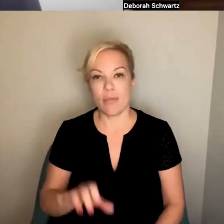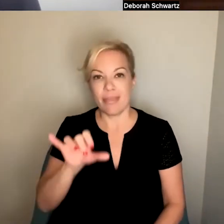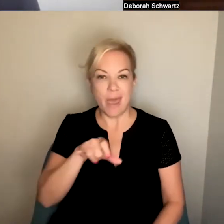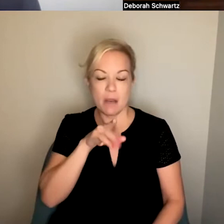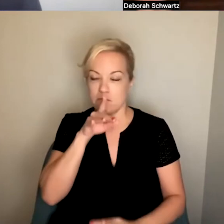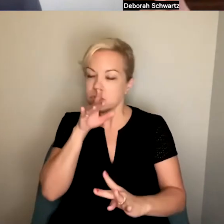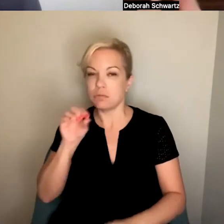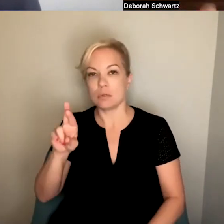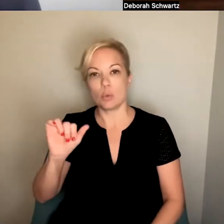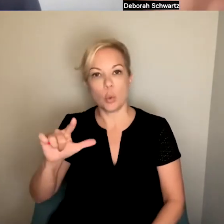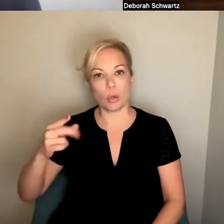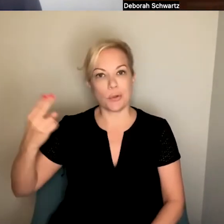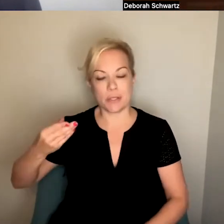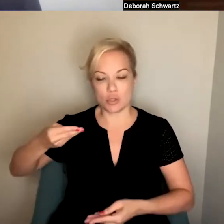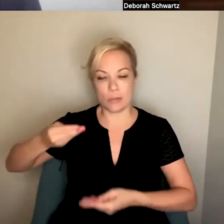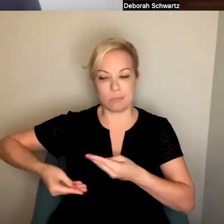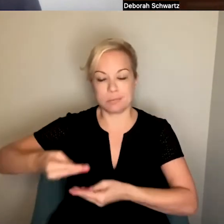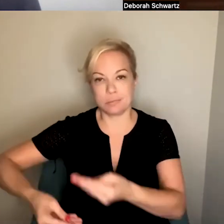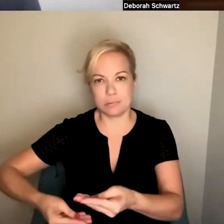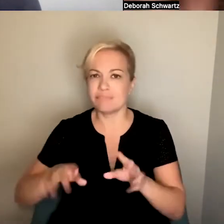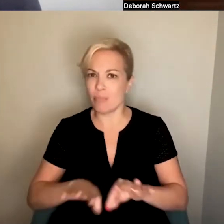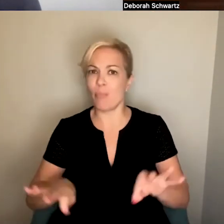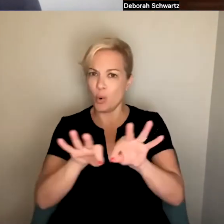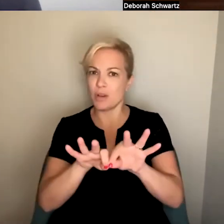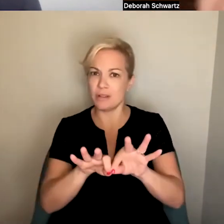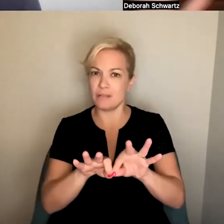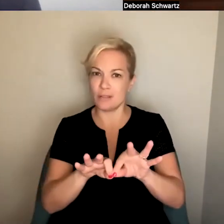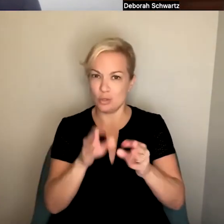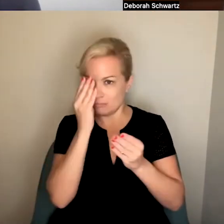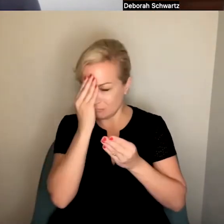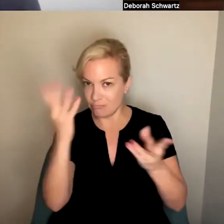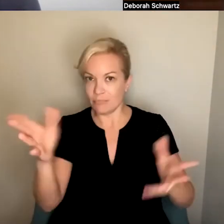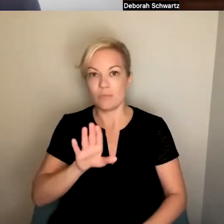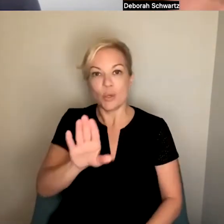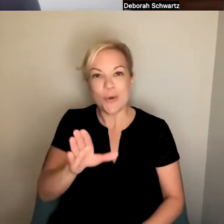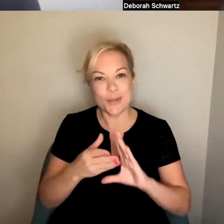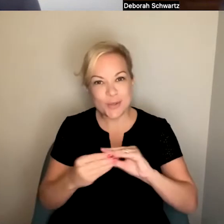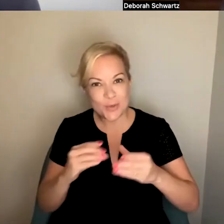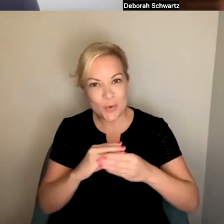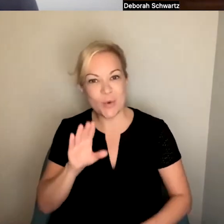exciting place where some of the stories of you, your colleagues, you know, the other people who